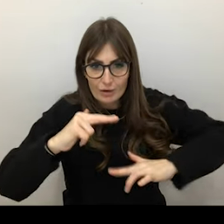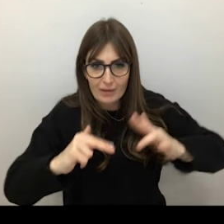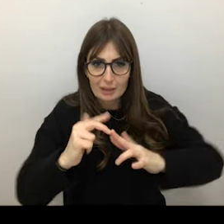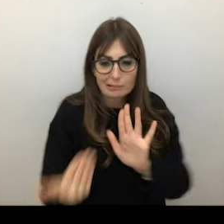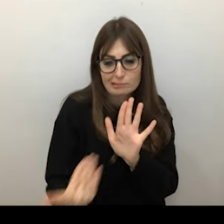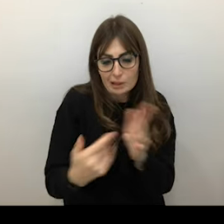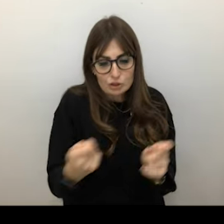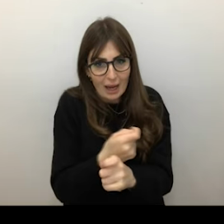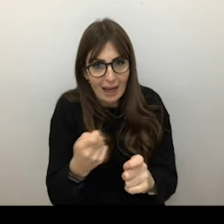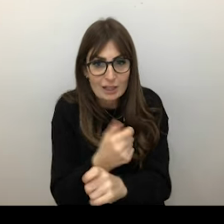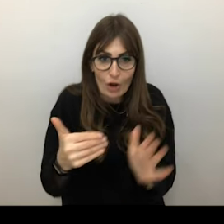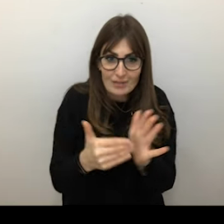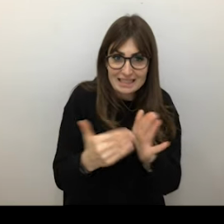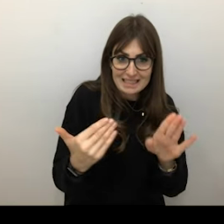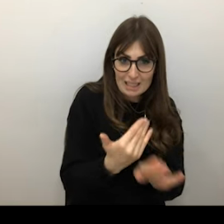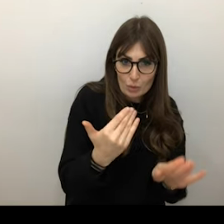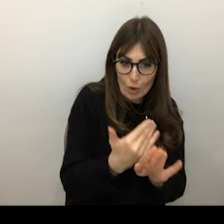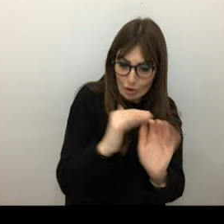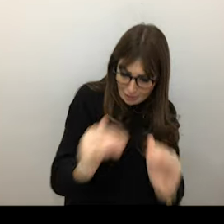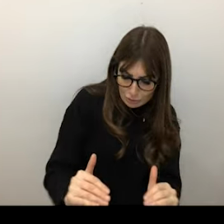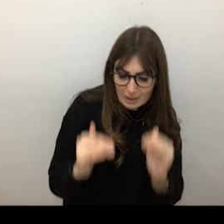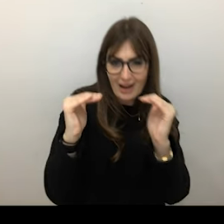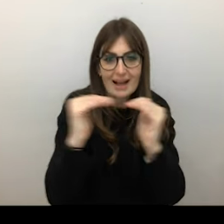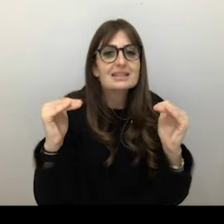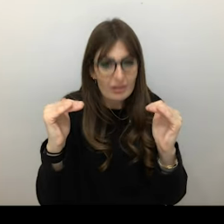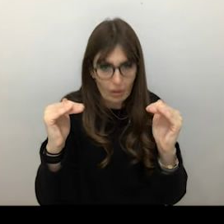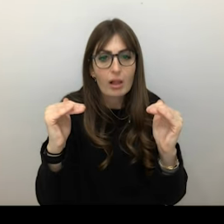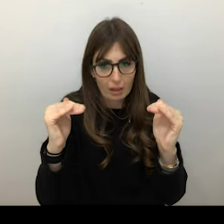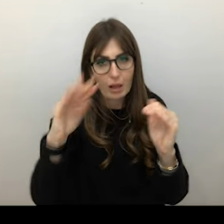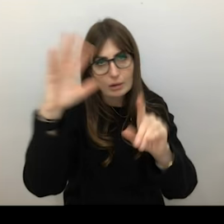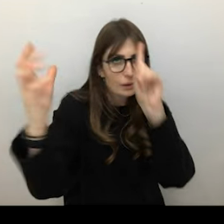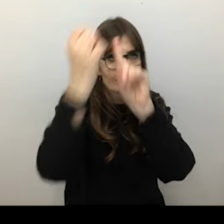and adaptation of existing works to take them to the next level